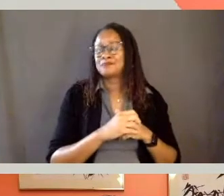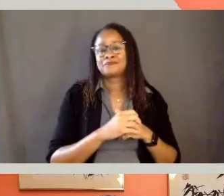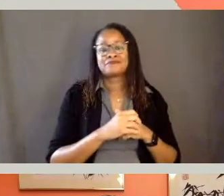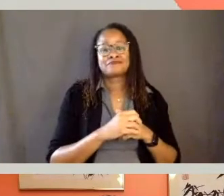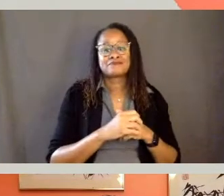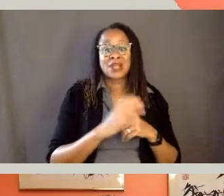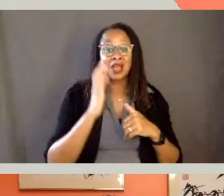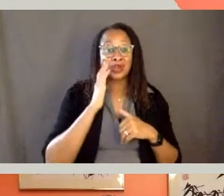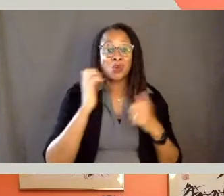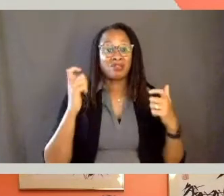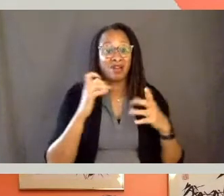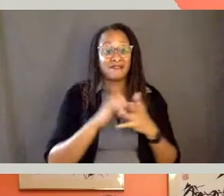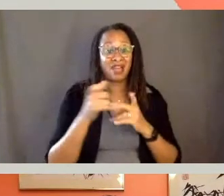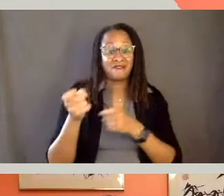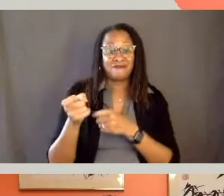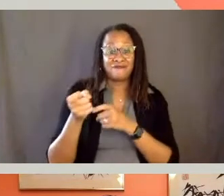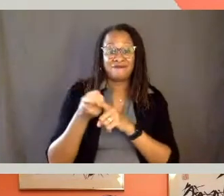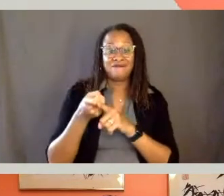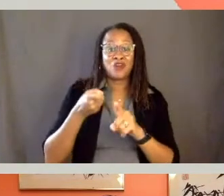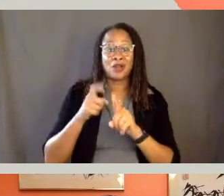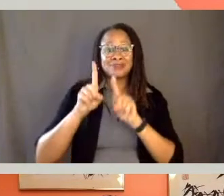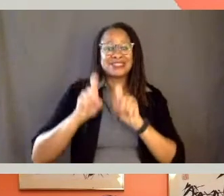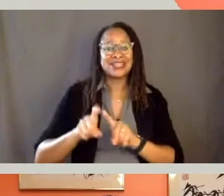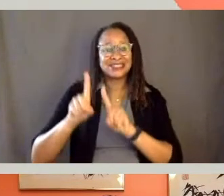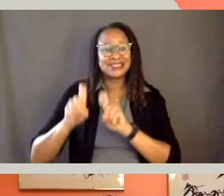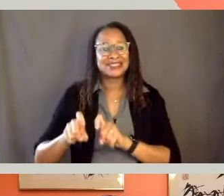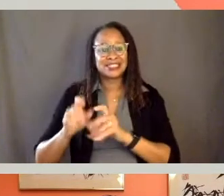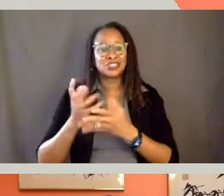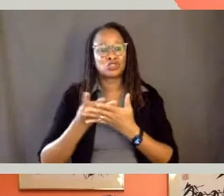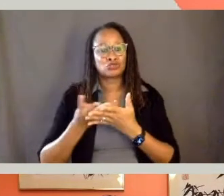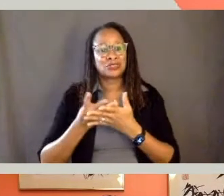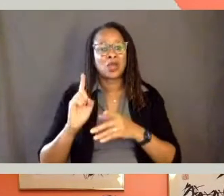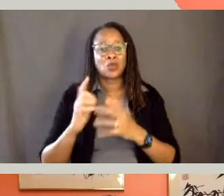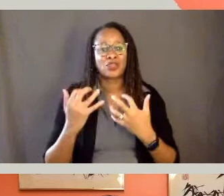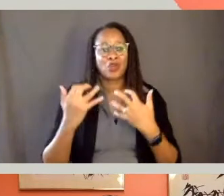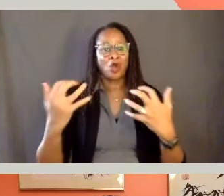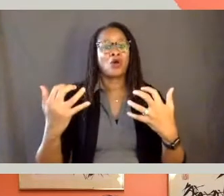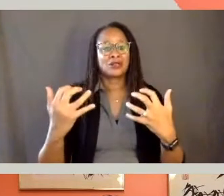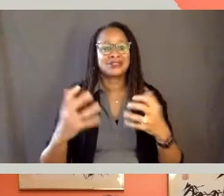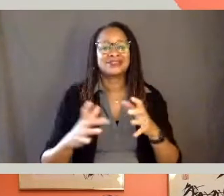And I know that a lot of that came from test screening where the audience was largely White,